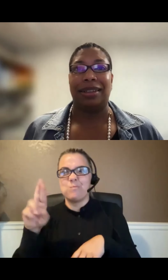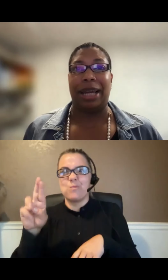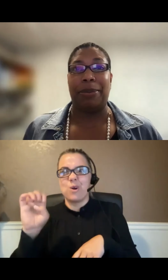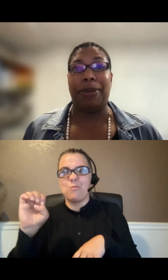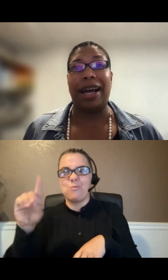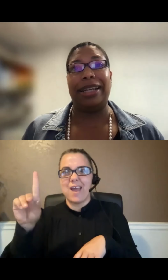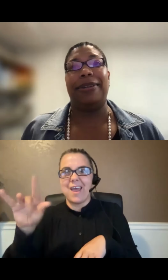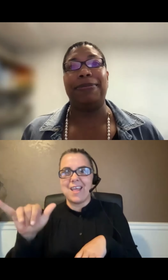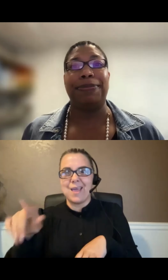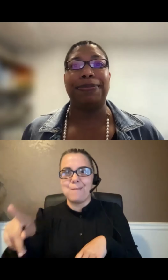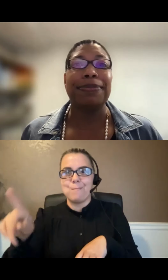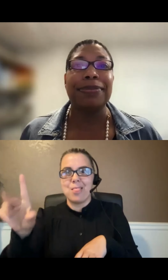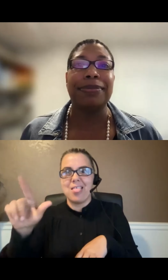able-bodied,